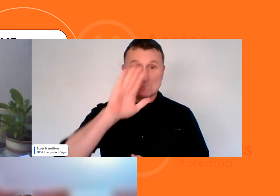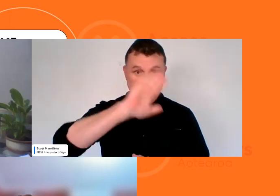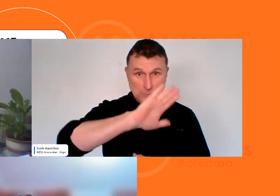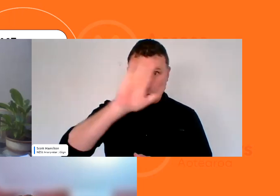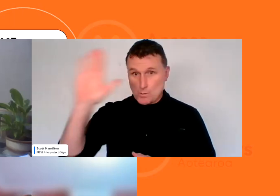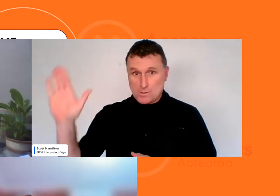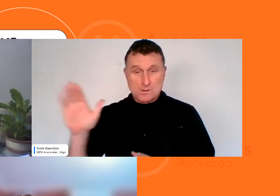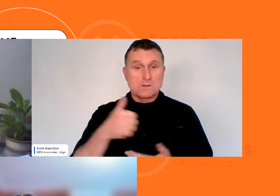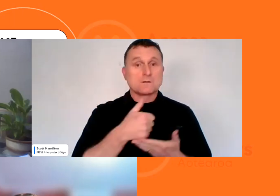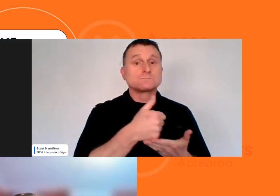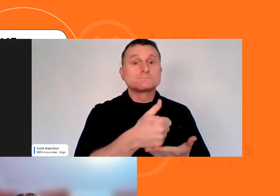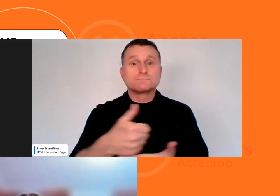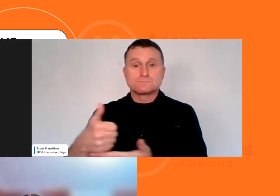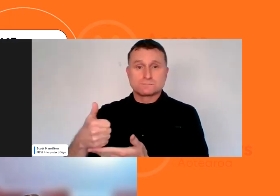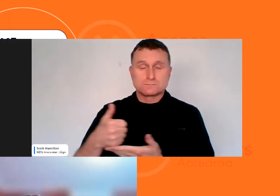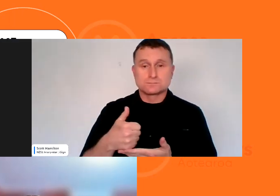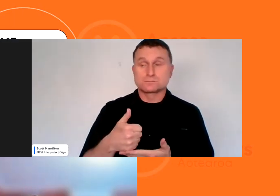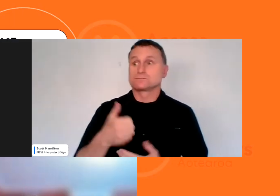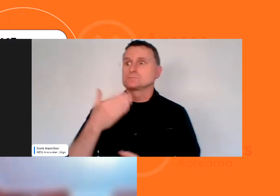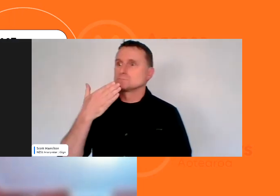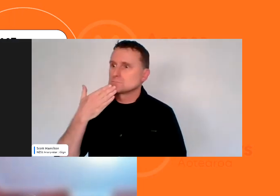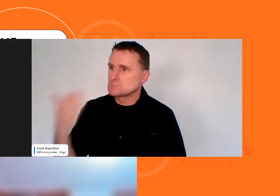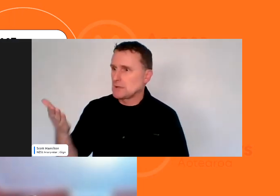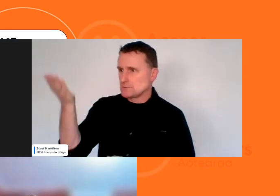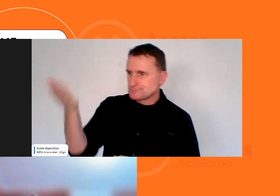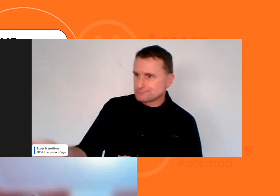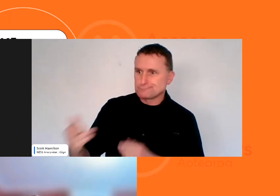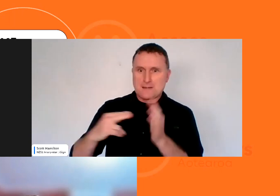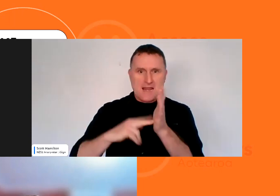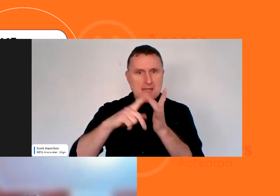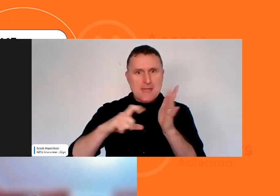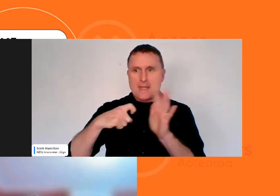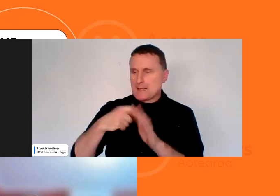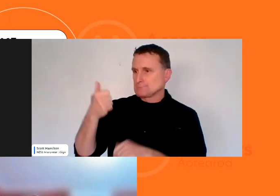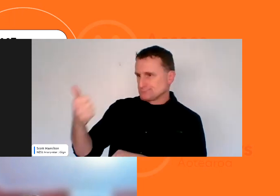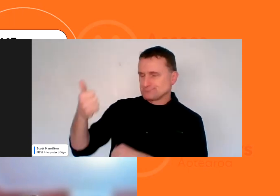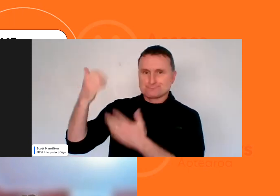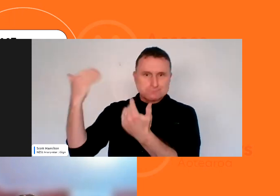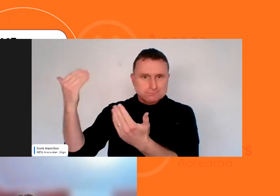to start this little brief discussion around the fact that the system